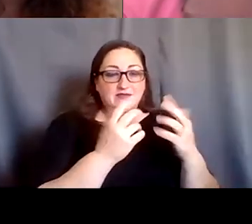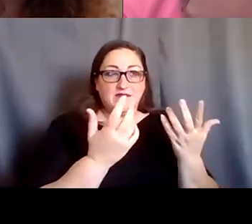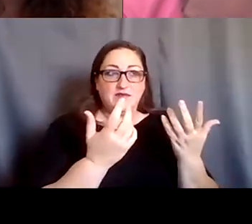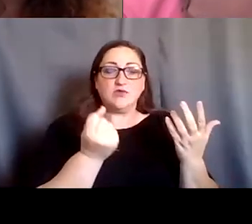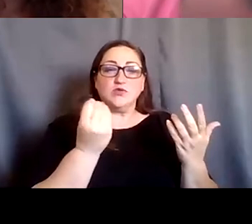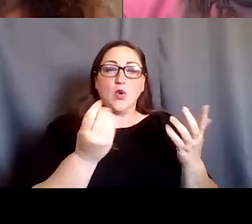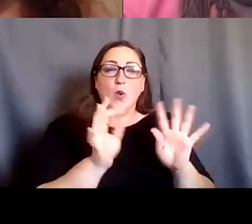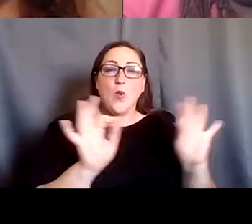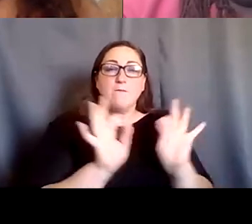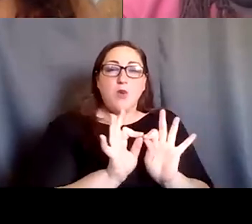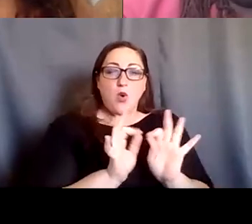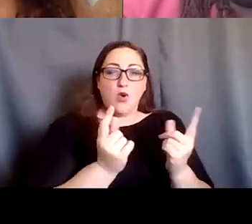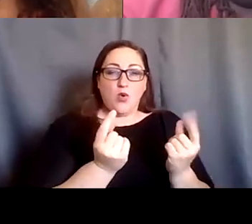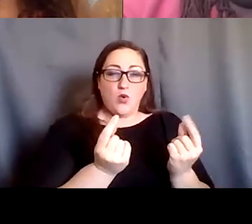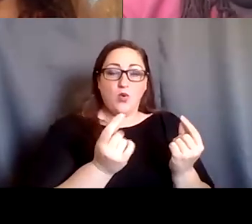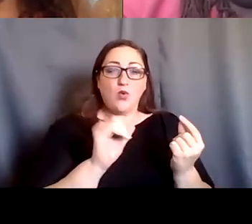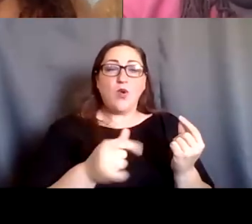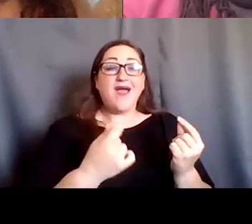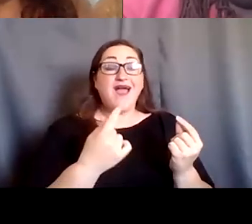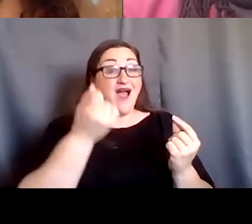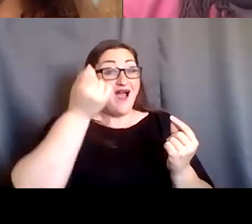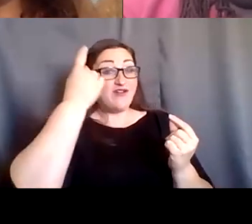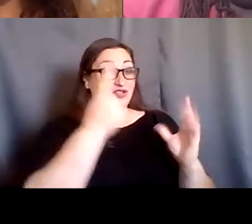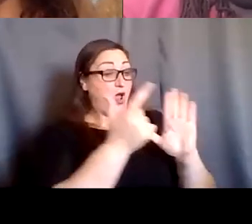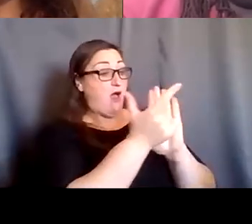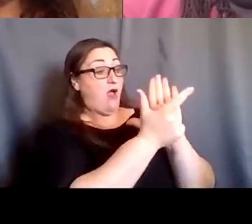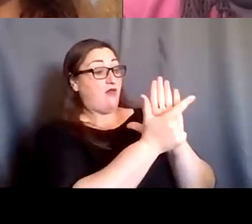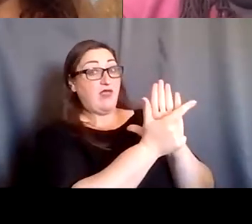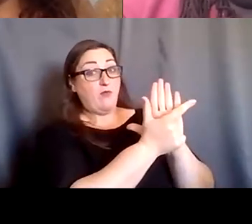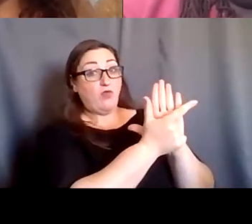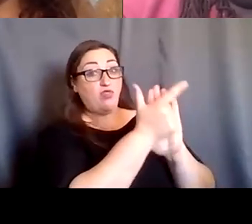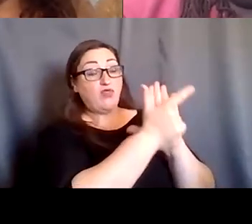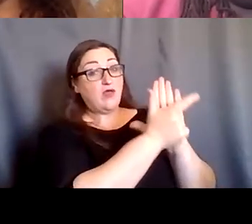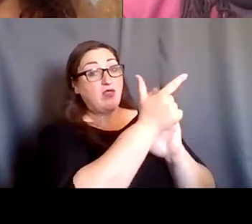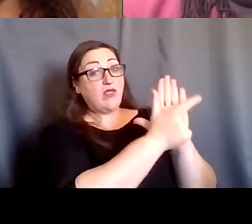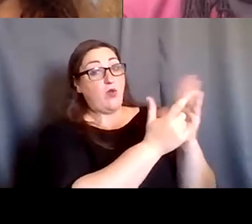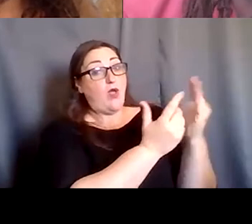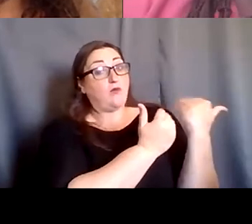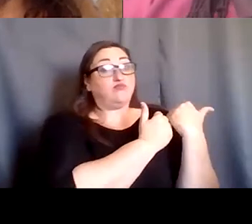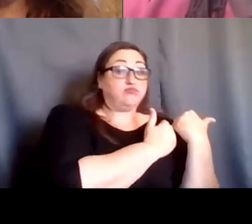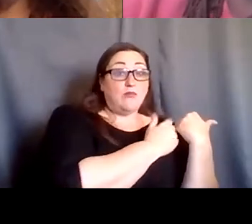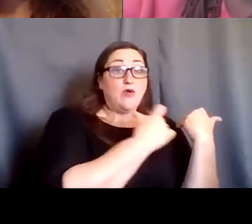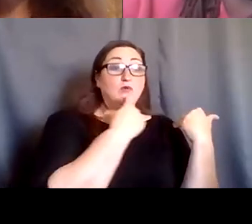our legal obligations in how we administer elections, and that’s an everywhere problem. That’s an everywhere problem.